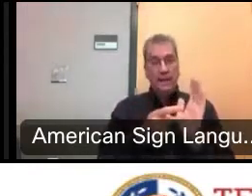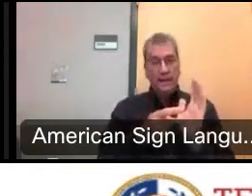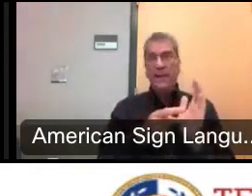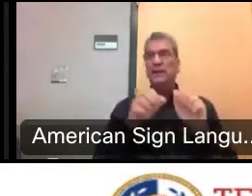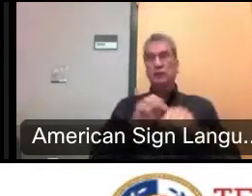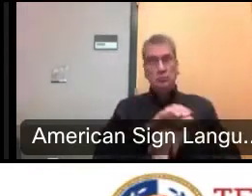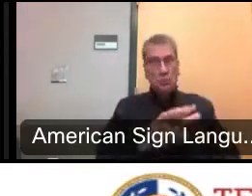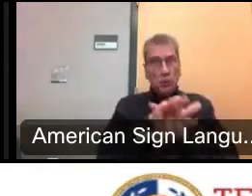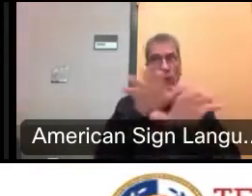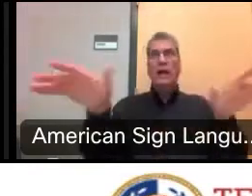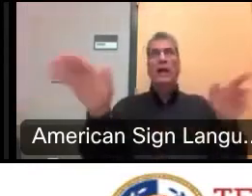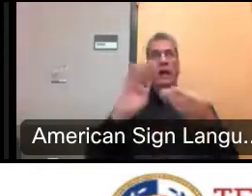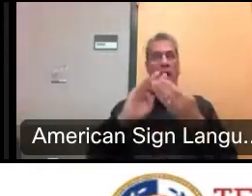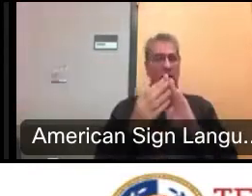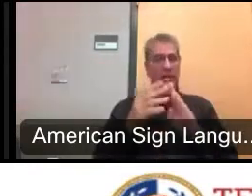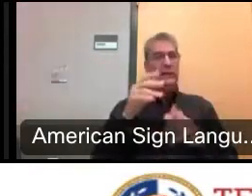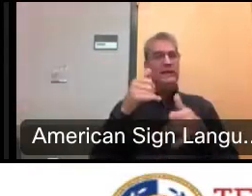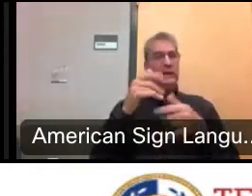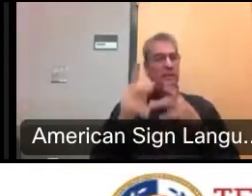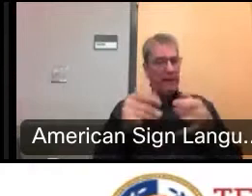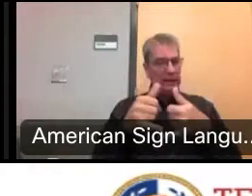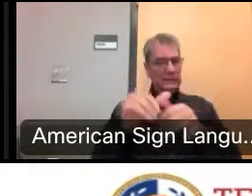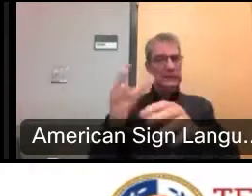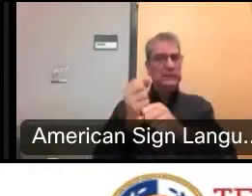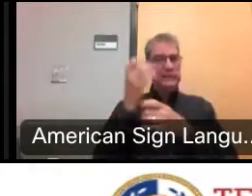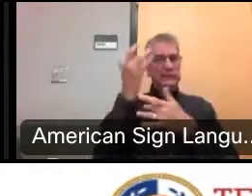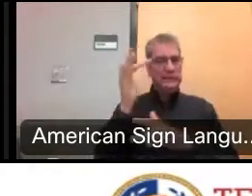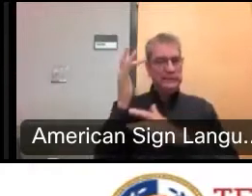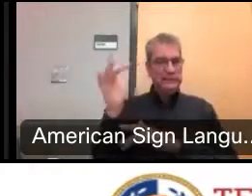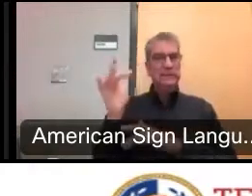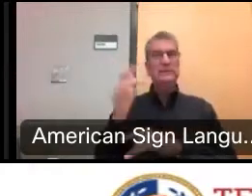it is still making people sick and of course, the newest variance that we have out, there